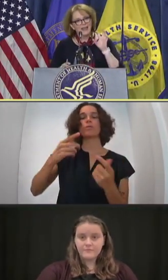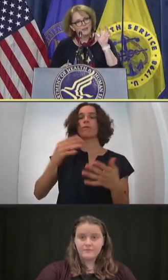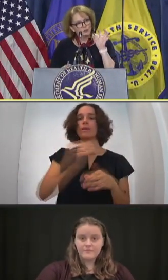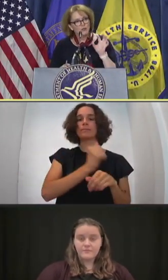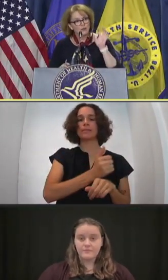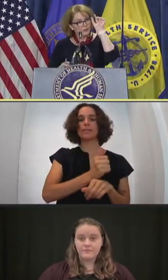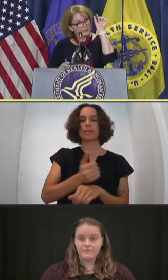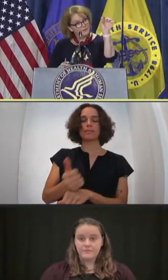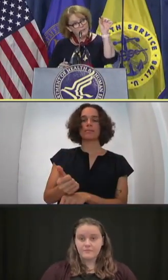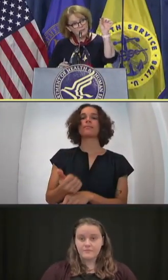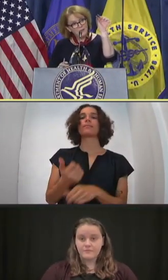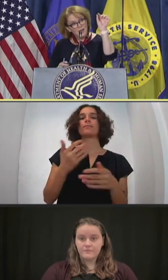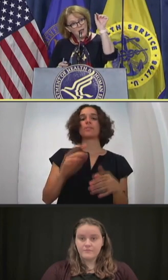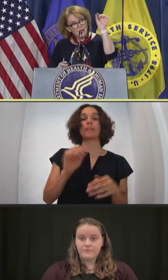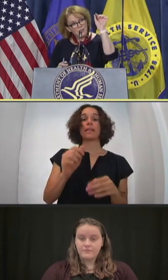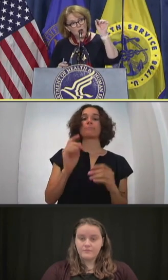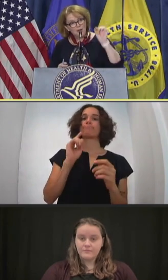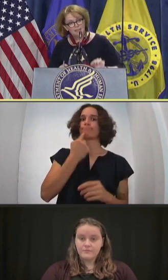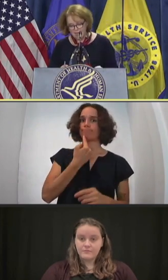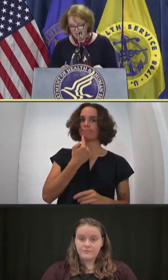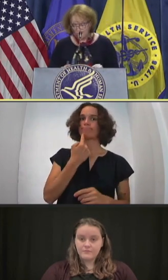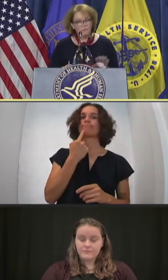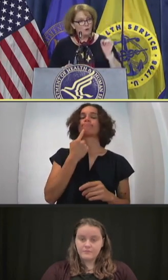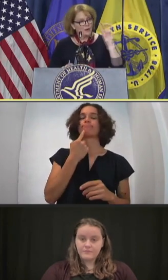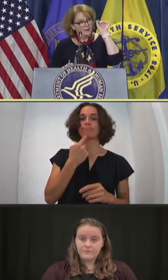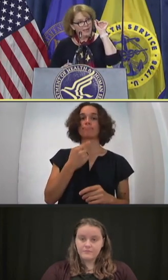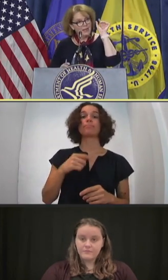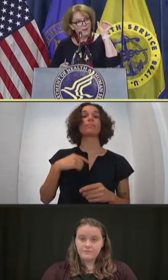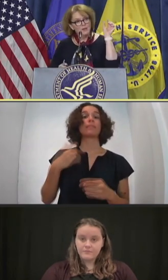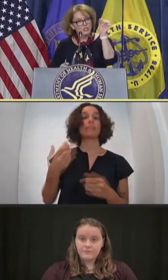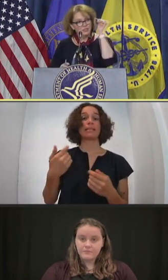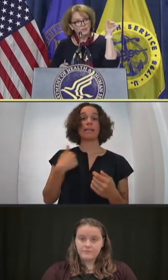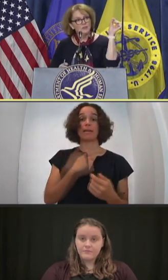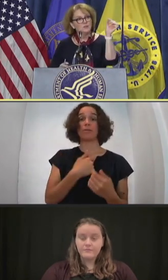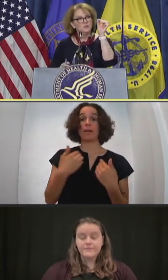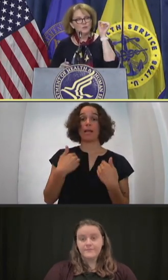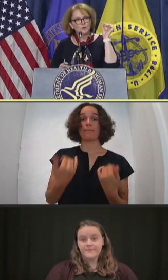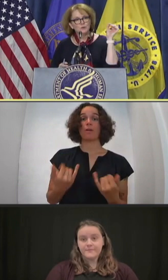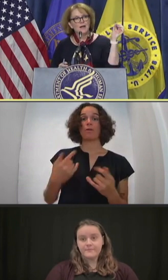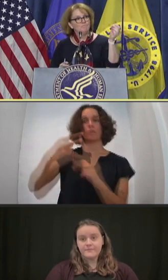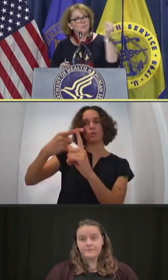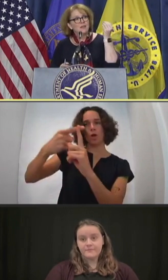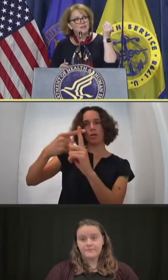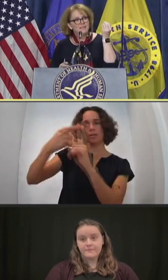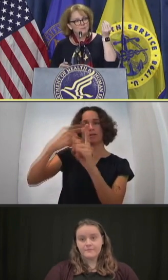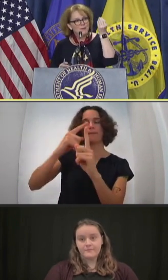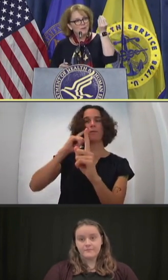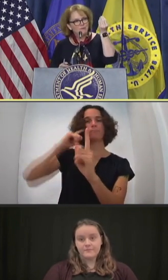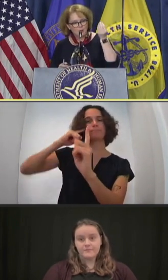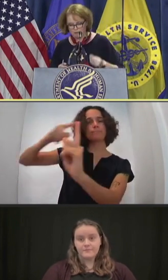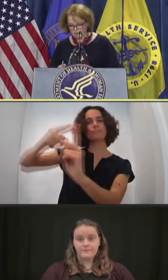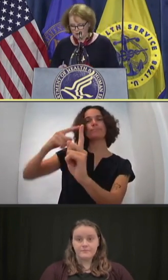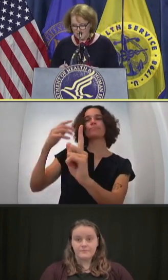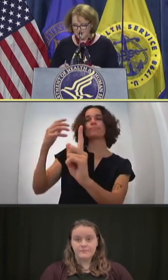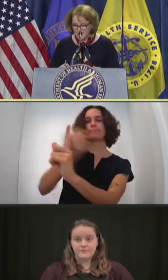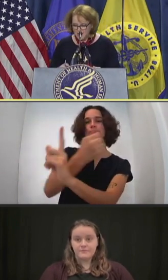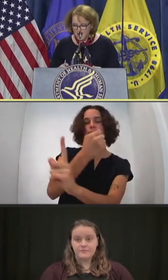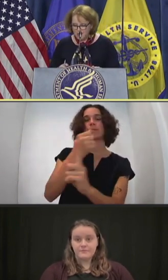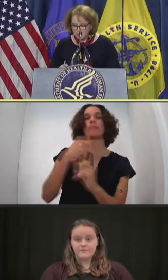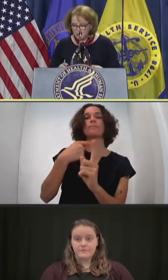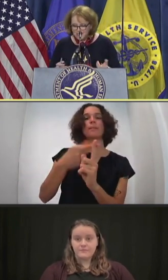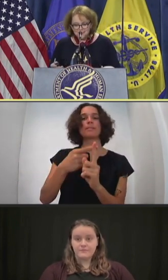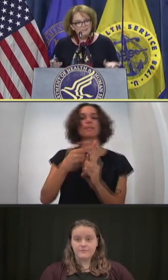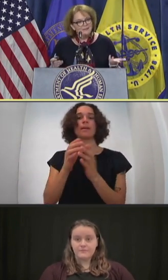is critical. It gives us a target to aim for and a mission to get people focused on. But we need